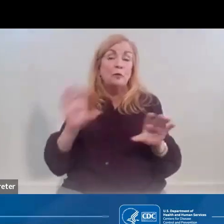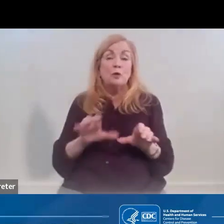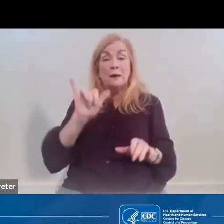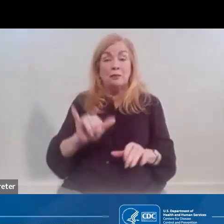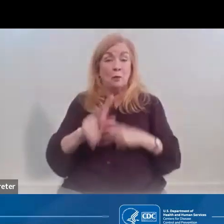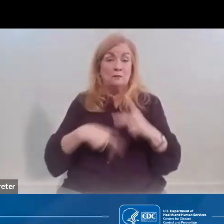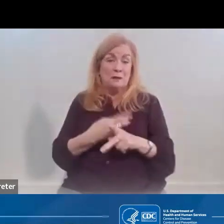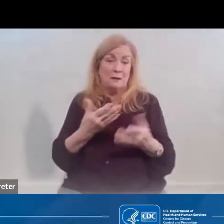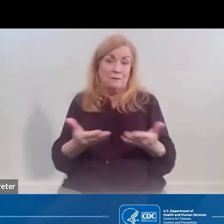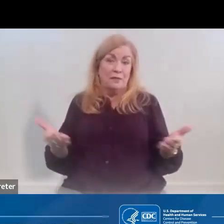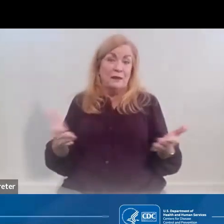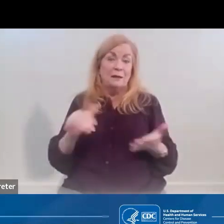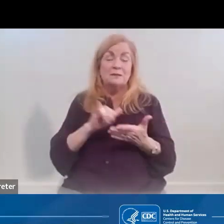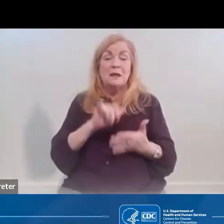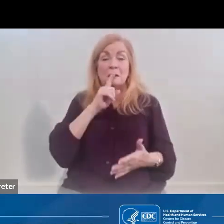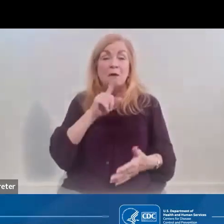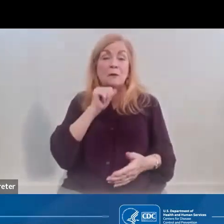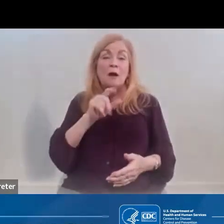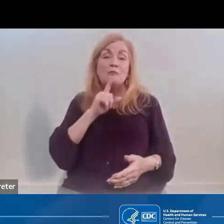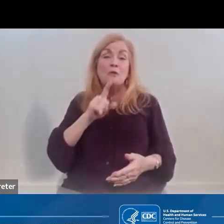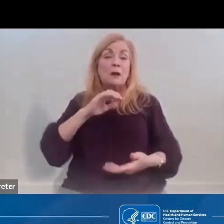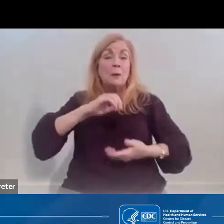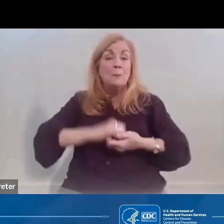that are not necessarily partnerships with health entities,